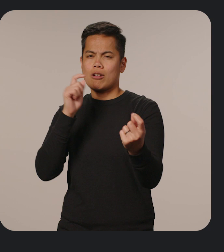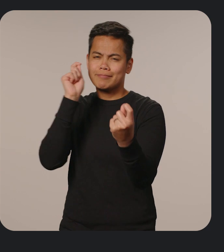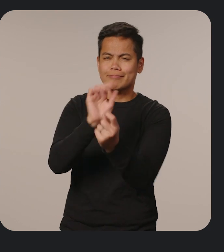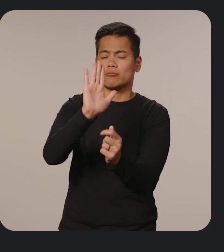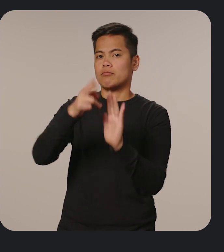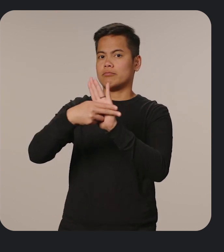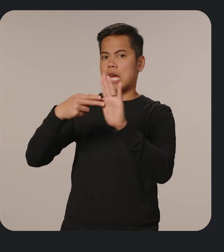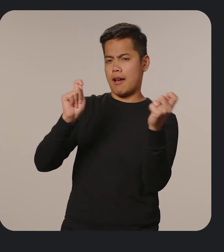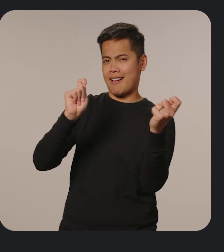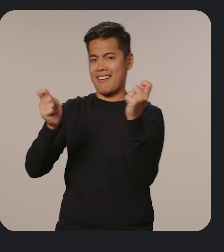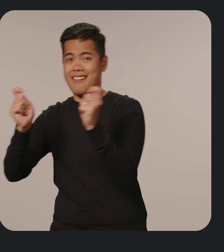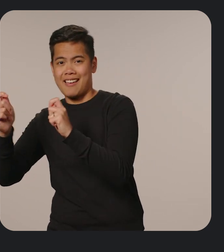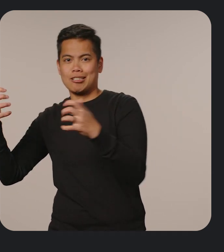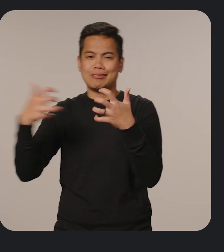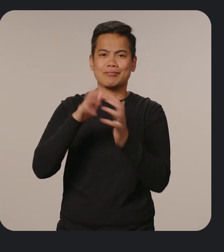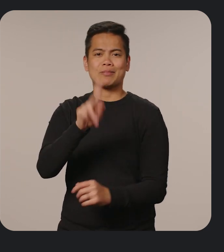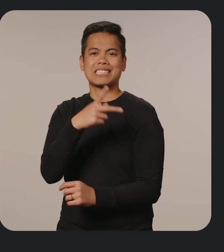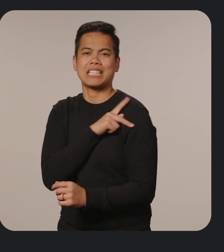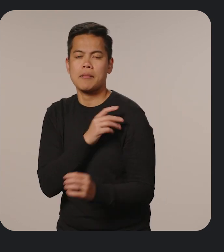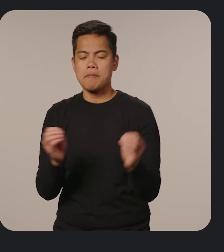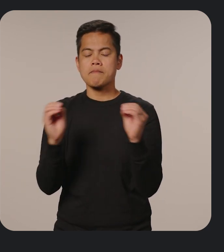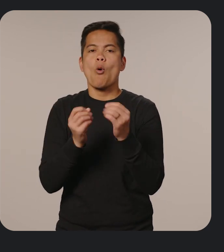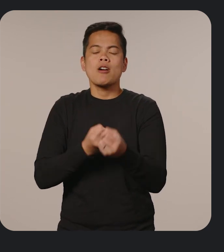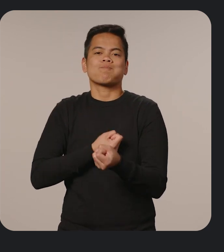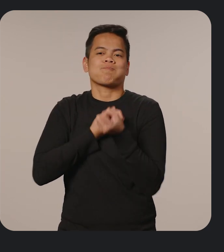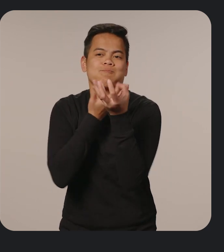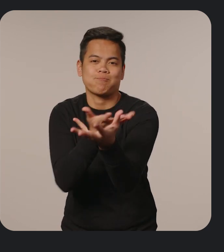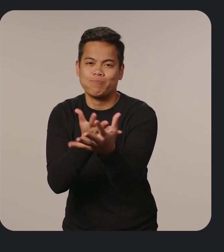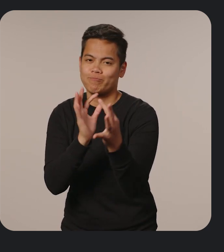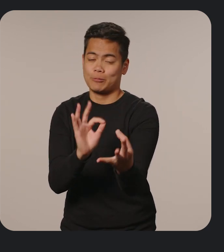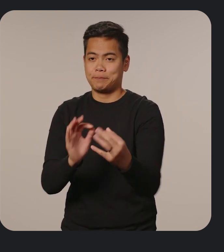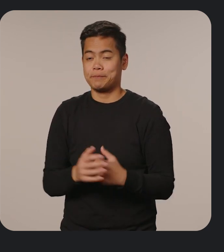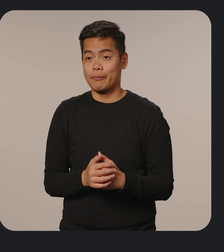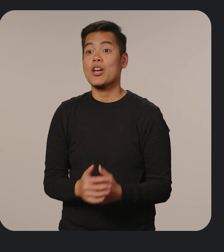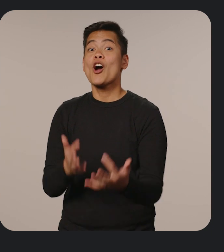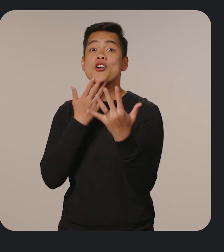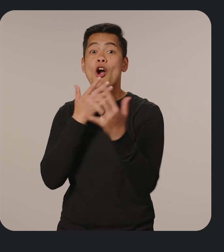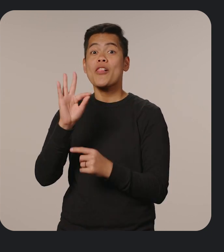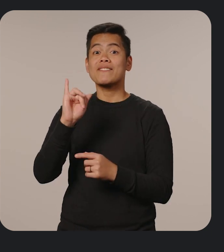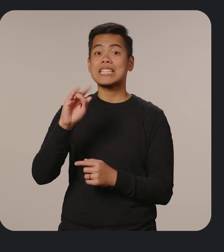true to the spirit of your brand. You can enable it using the Material Color Utilities Library.